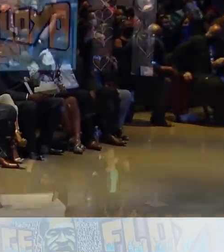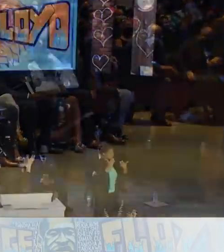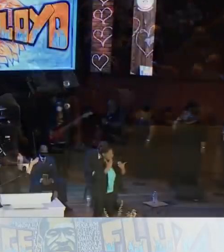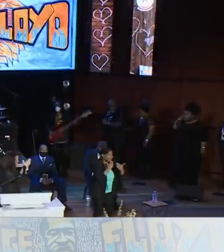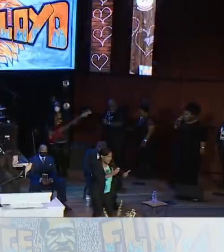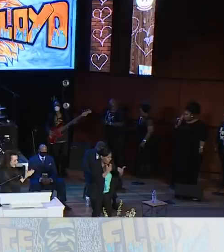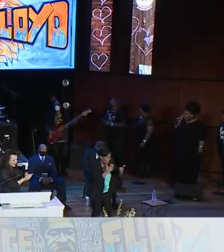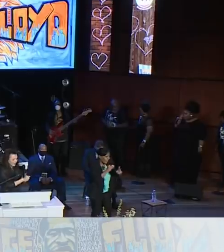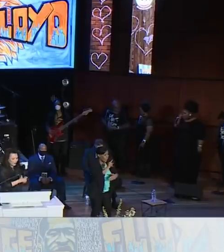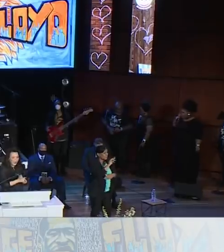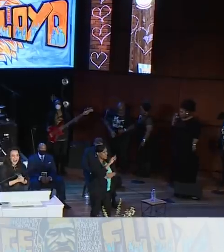HALLELUJAH